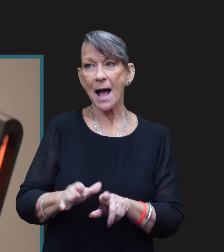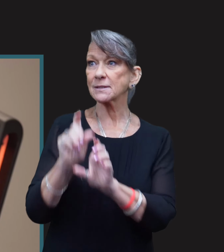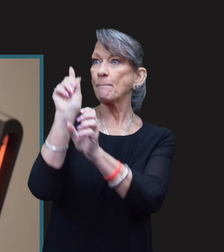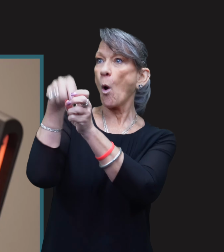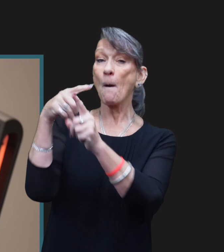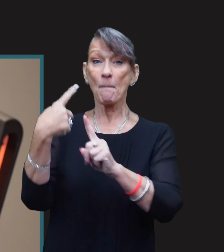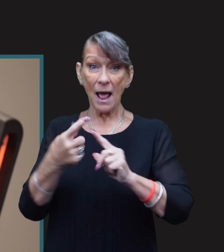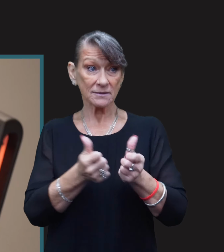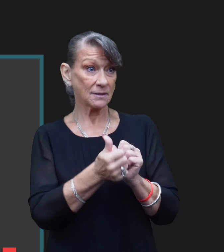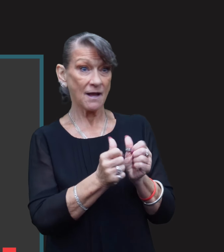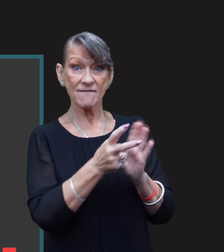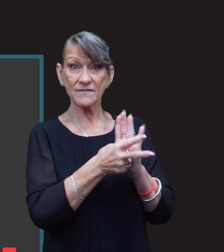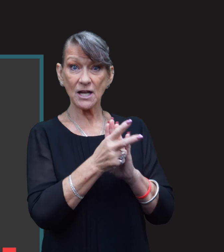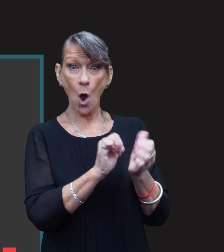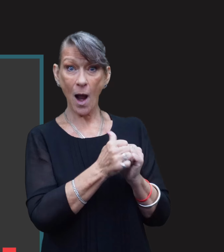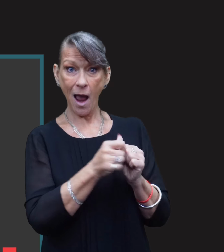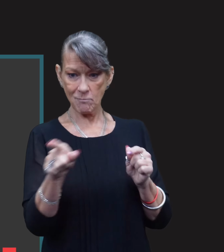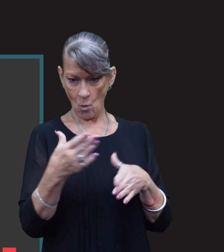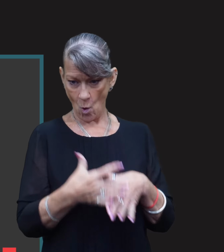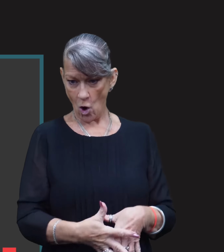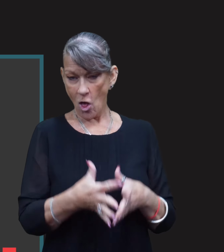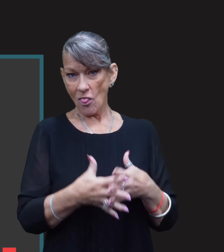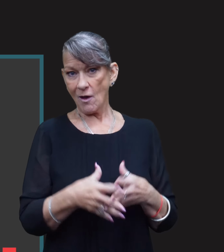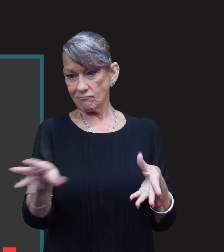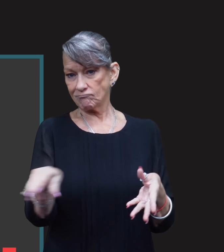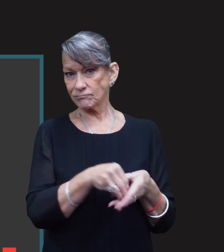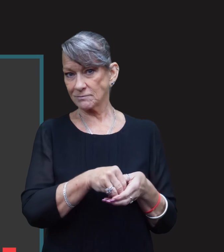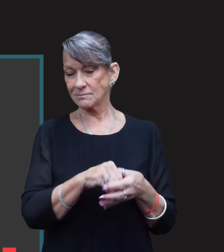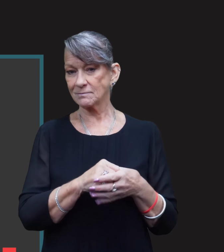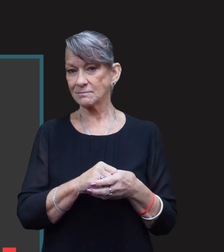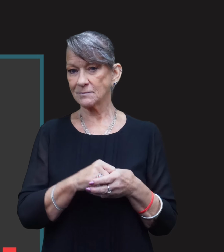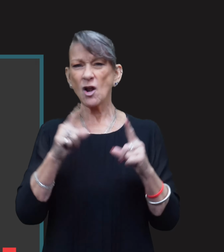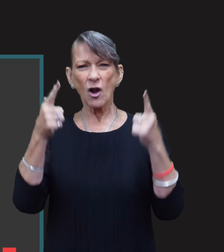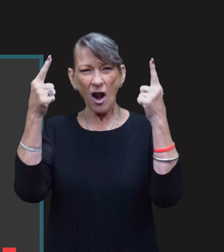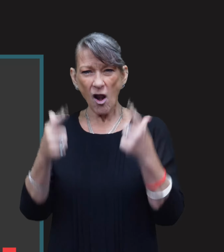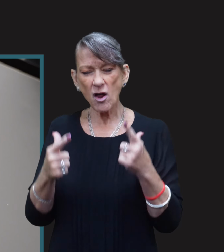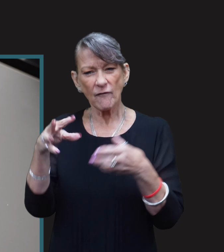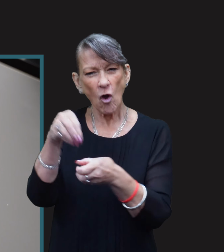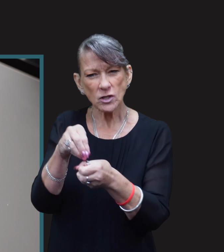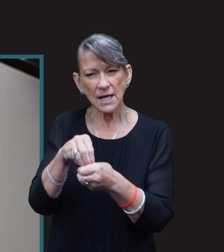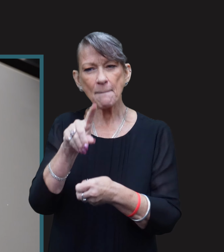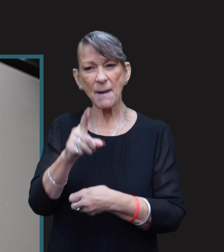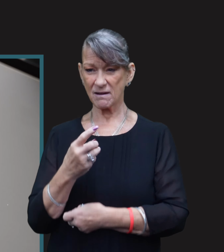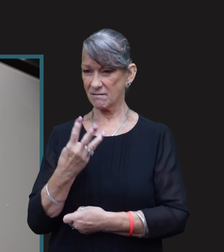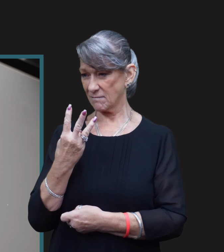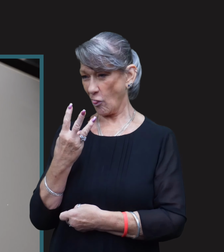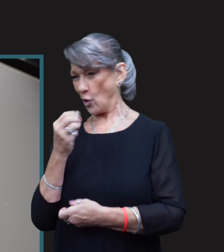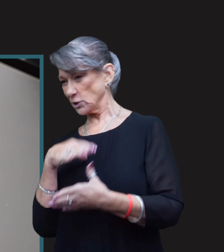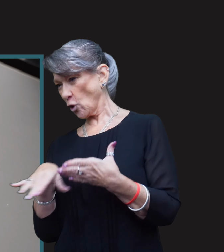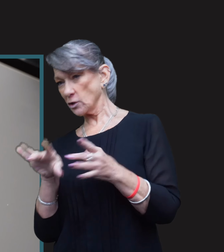the game is still worth a look. There is not a huge amount of content, but for 30 Australian dollars,